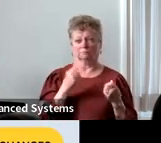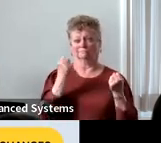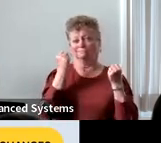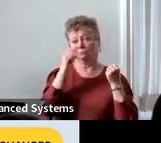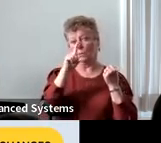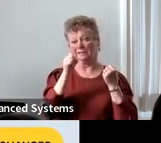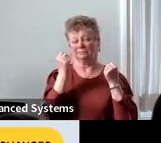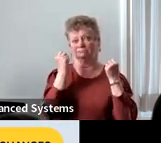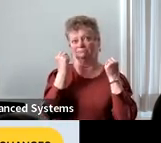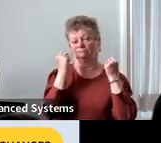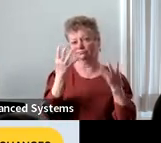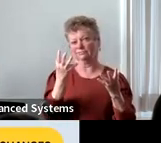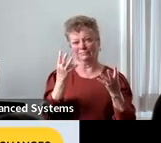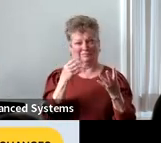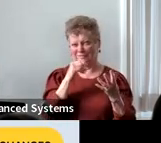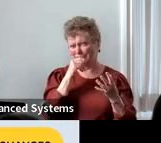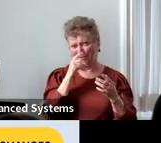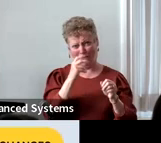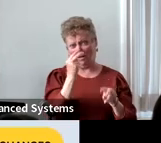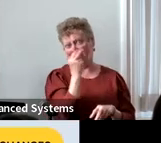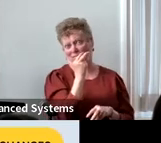We're not going to take you through all of that. You will be relieved to see.